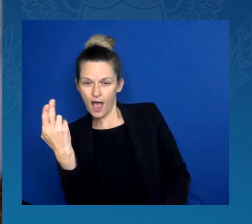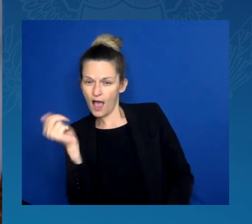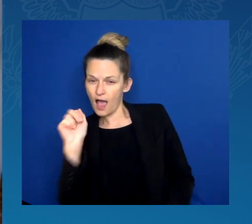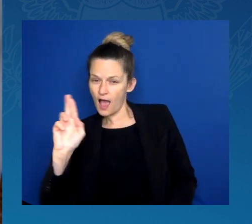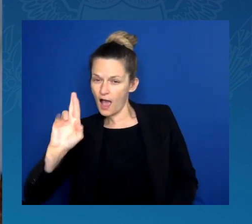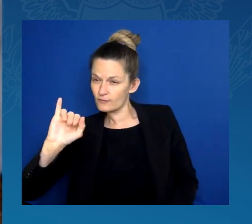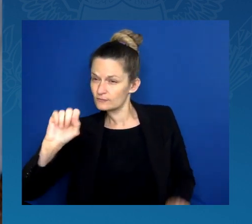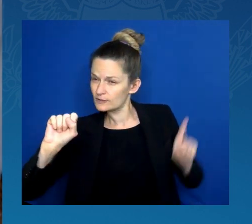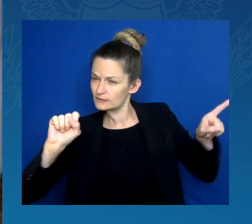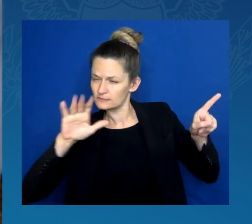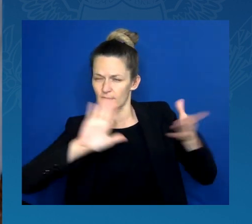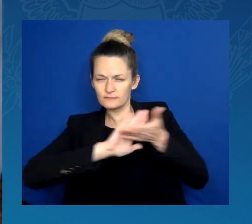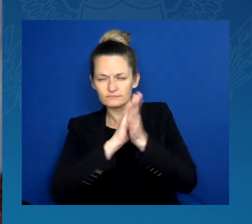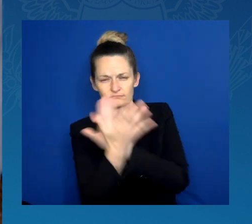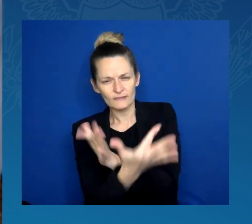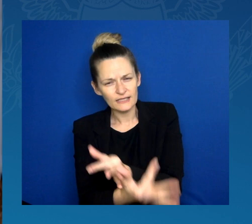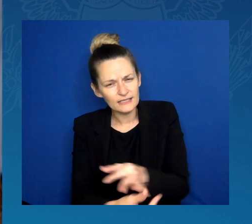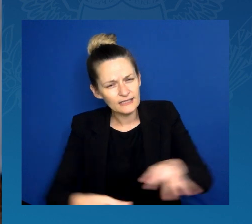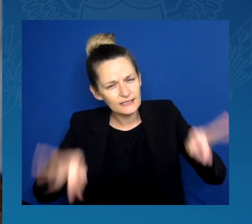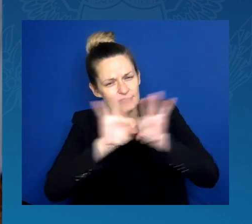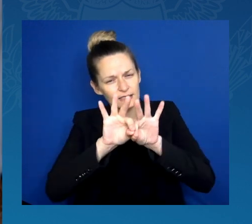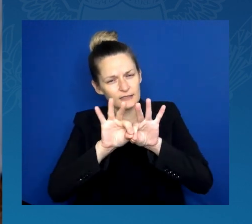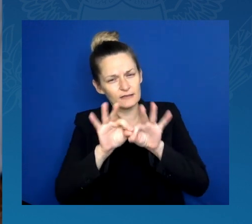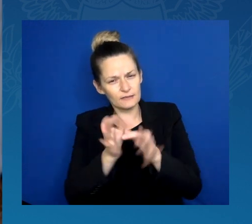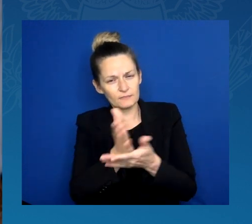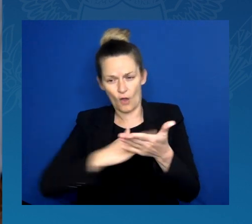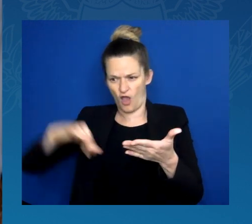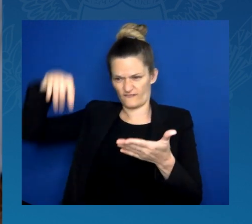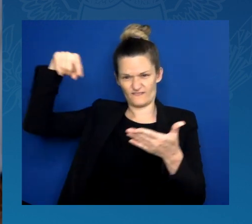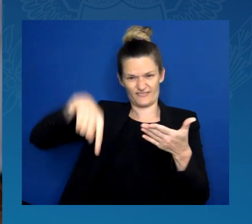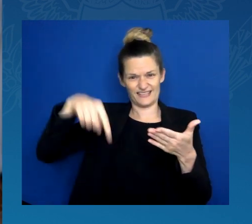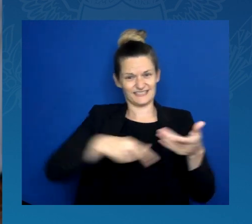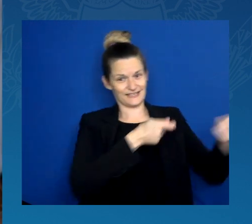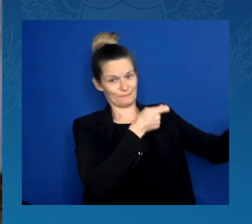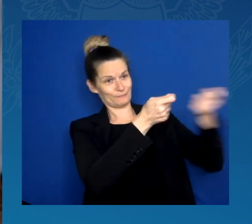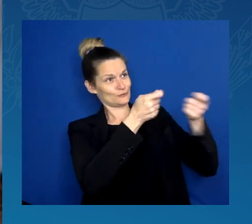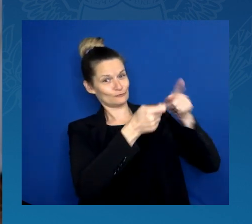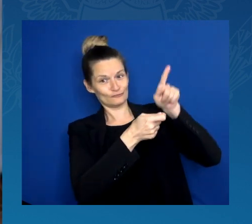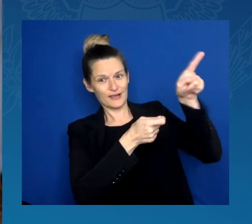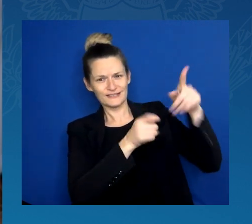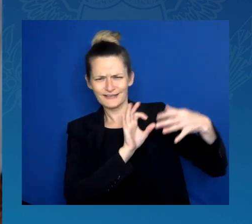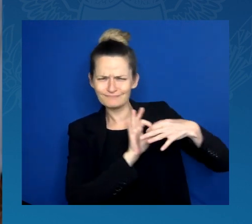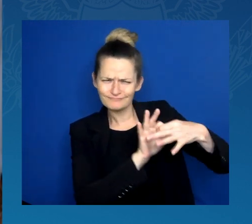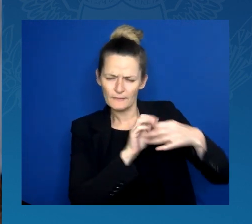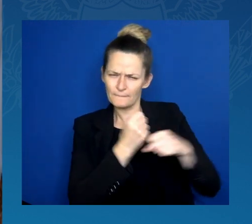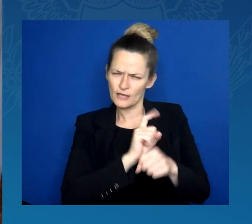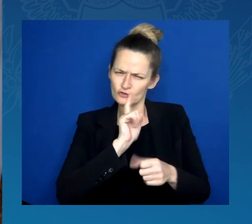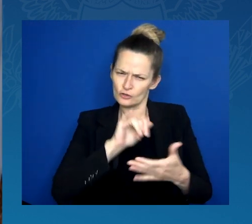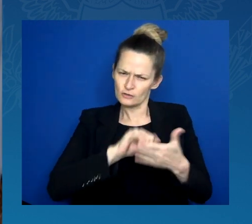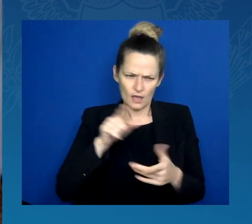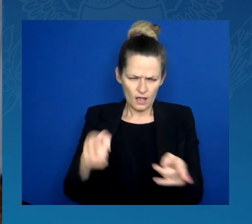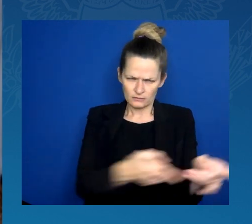to making good on both parts of that equation. She stood up for our members from ACL,